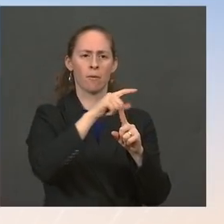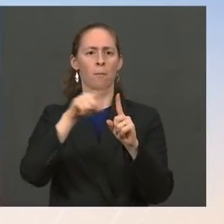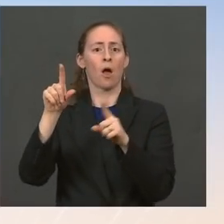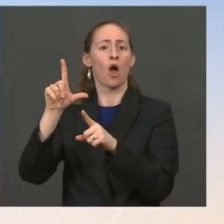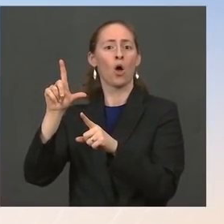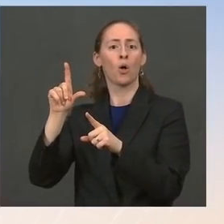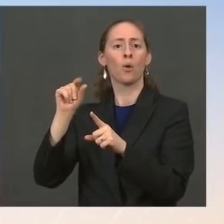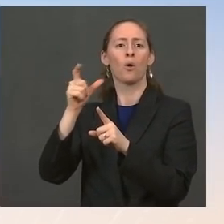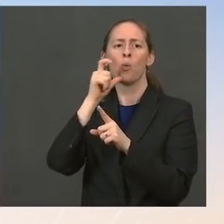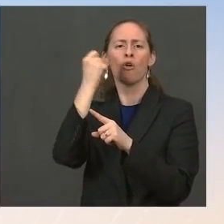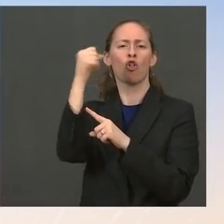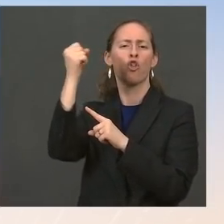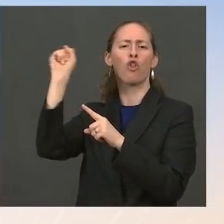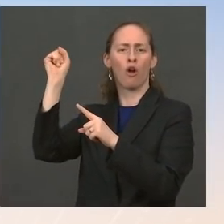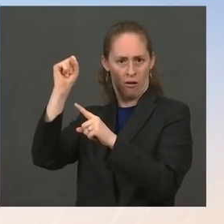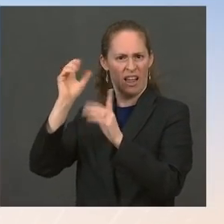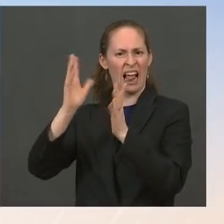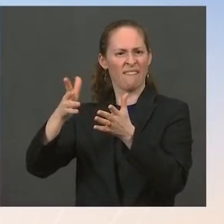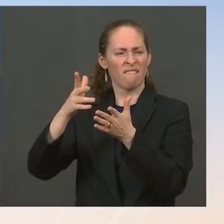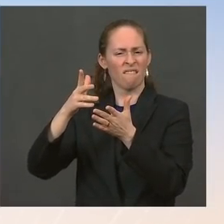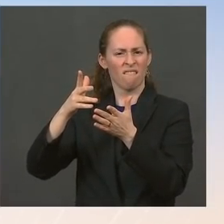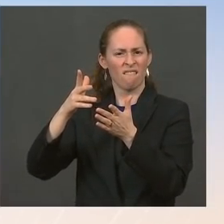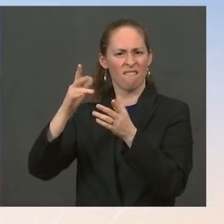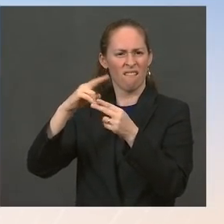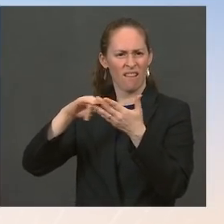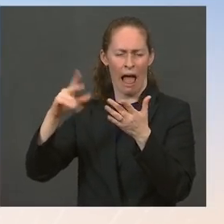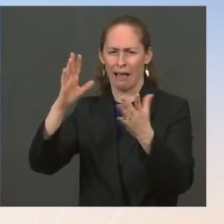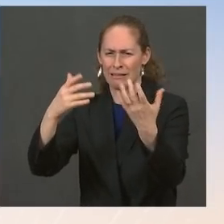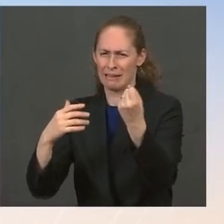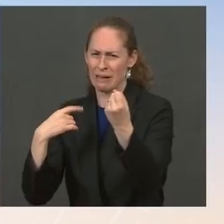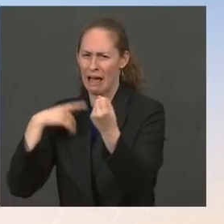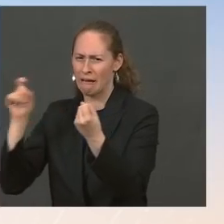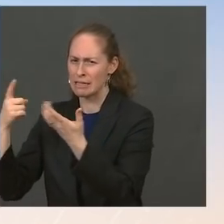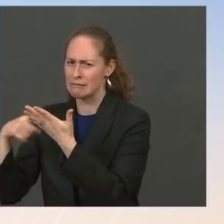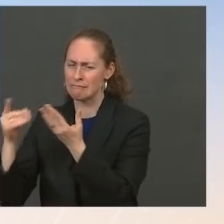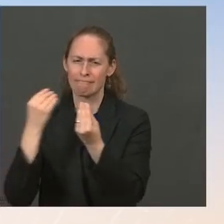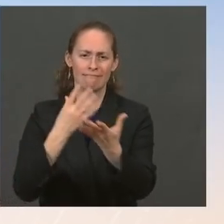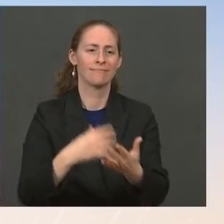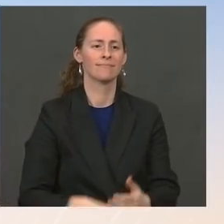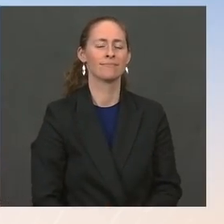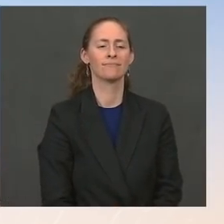Let us get you a comp- -- a statement as soon as we can. The Press: And last question on the physical: Will you be offering a full list of the people